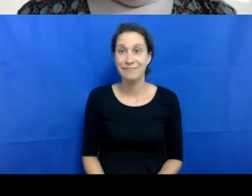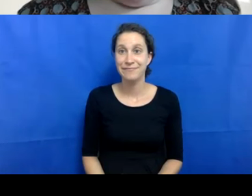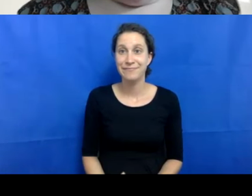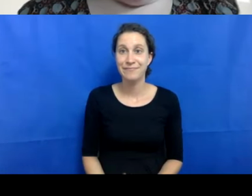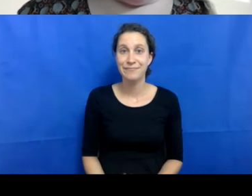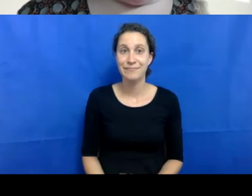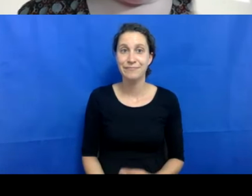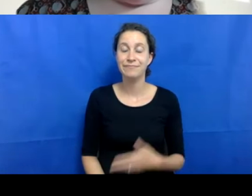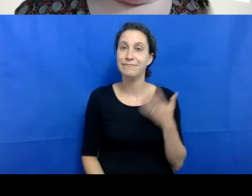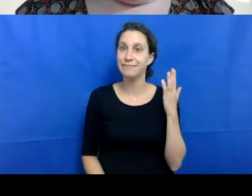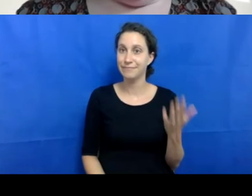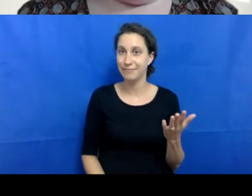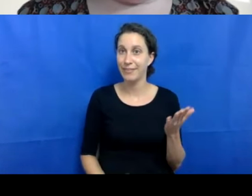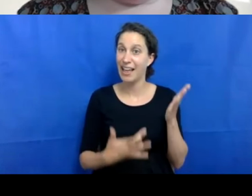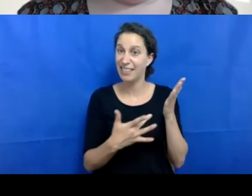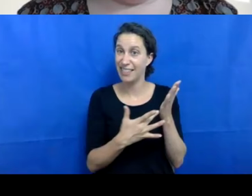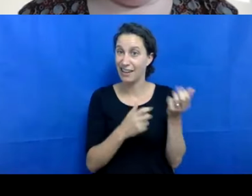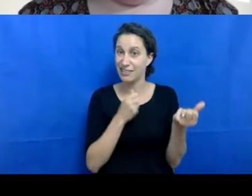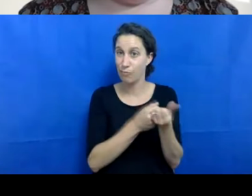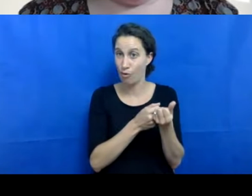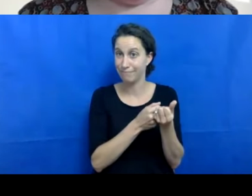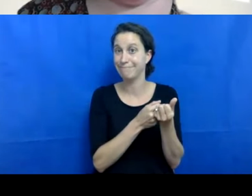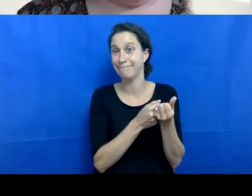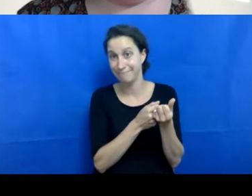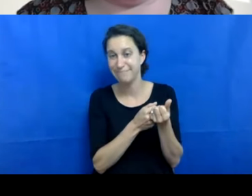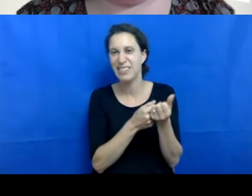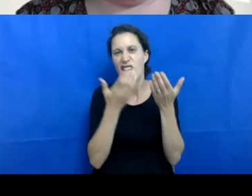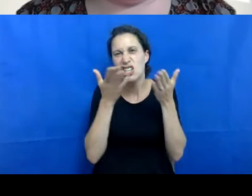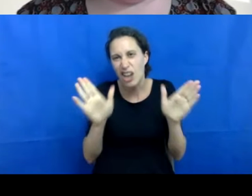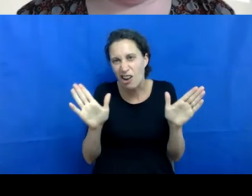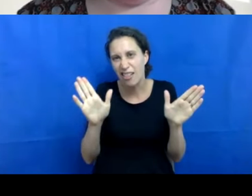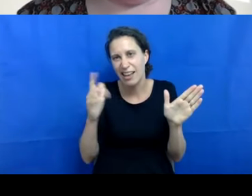When it comes to tech support, in general, we will invite you to a practice session before the event.